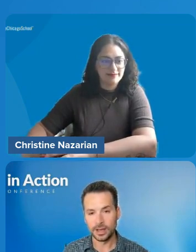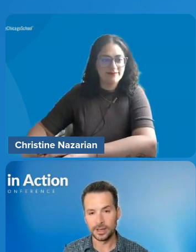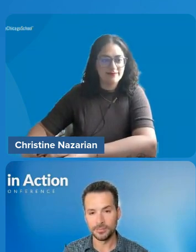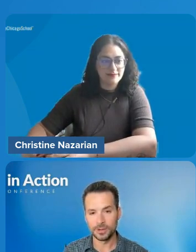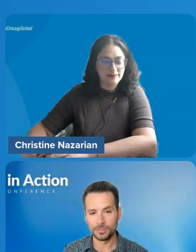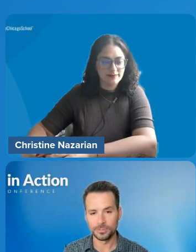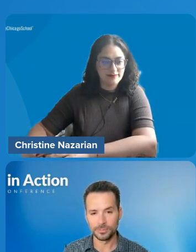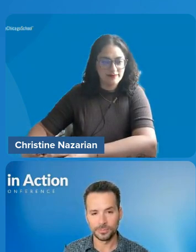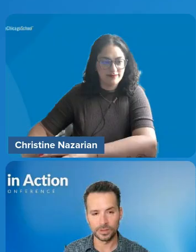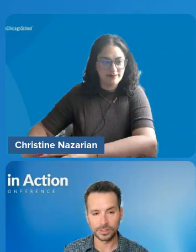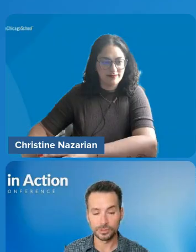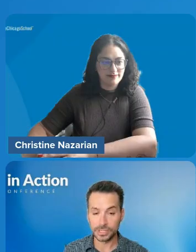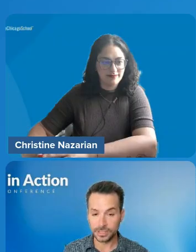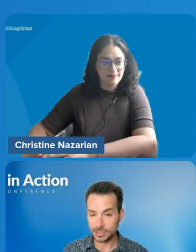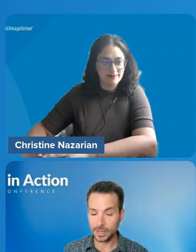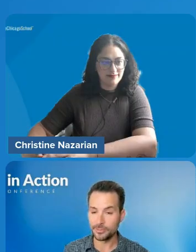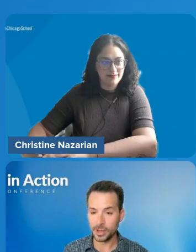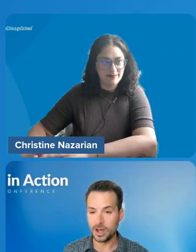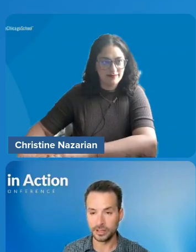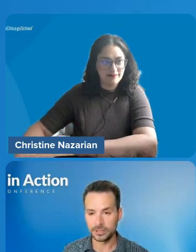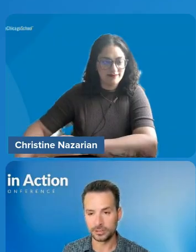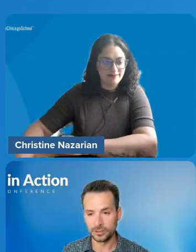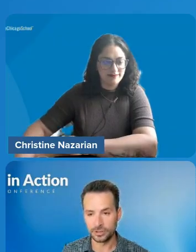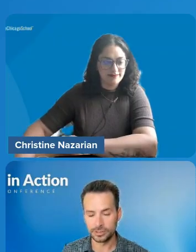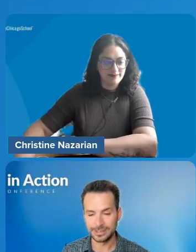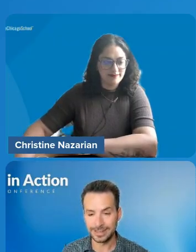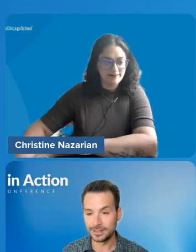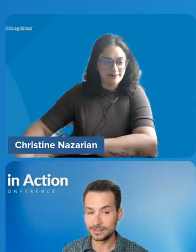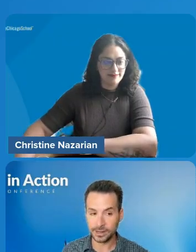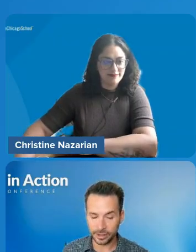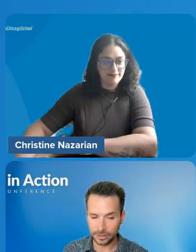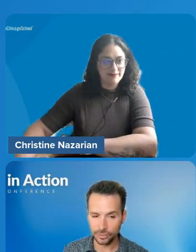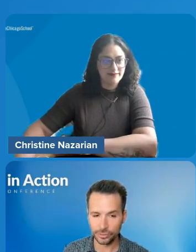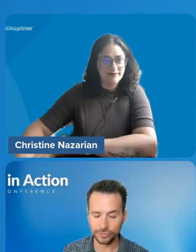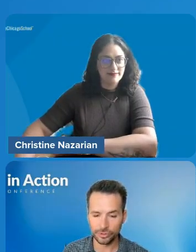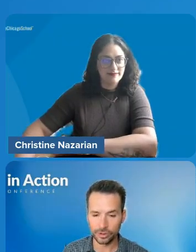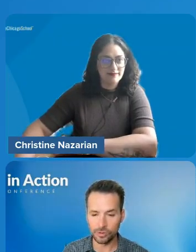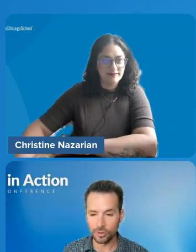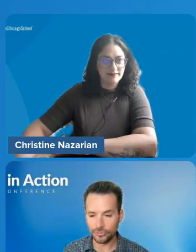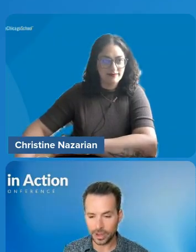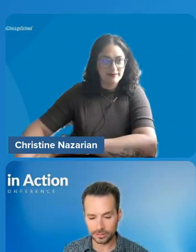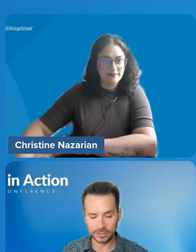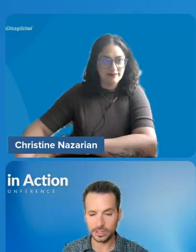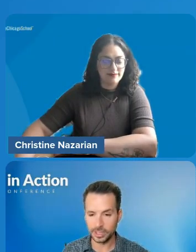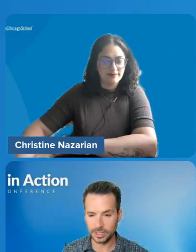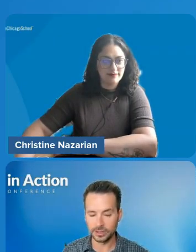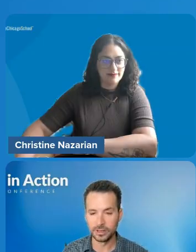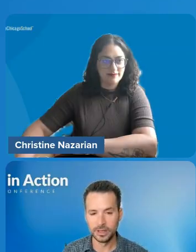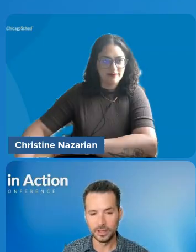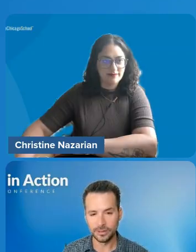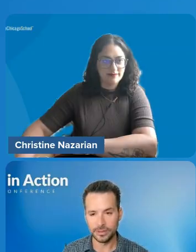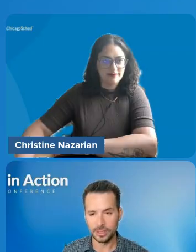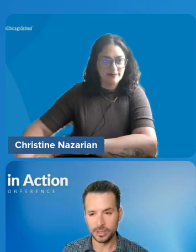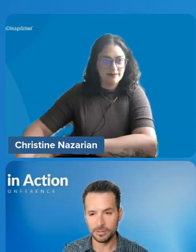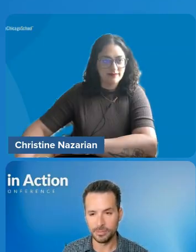I'm presenting today with my colleague, Dr. Christine Nazarian, who is a core faculty in the marriage